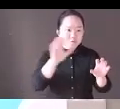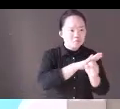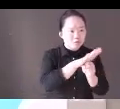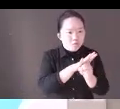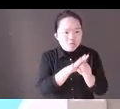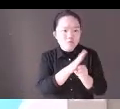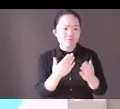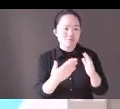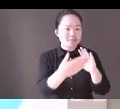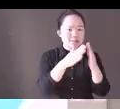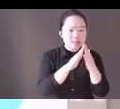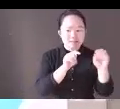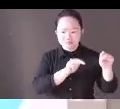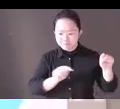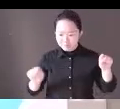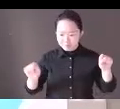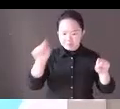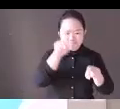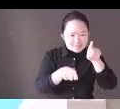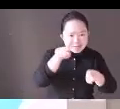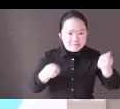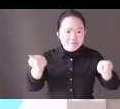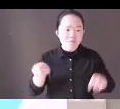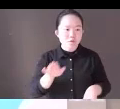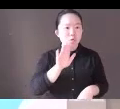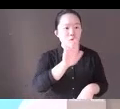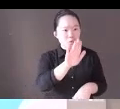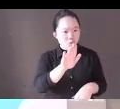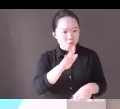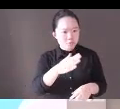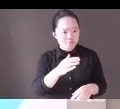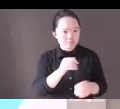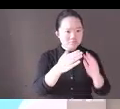the world we we also create local chapters and in the Nordic chapter we have a fantastically